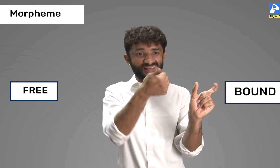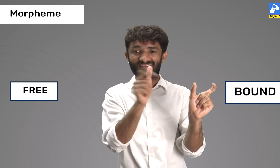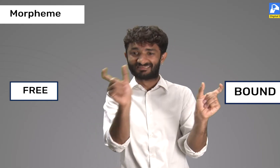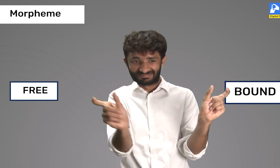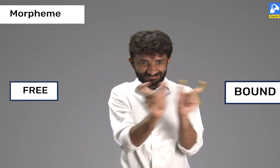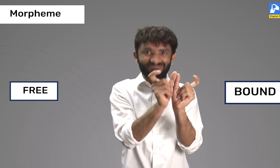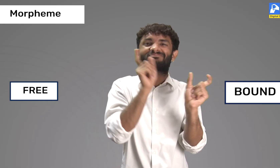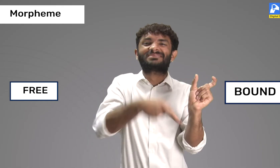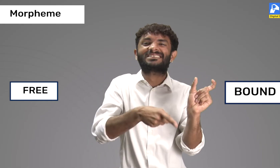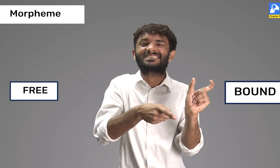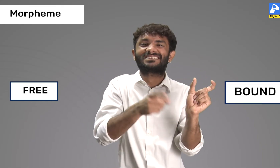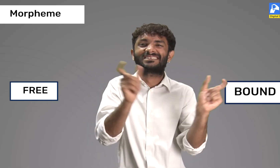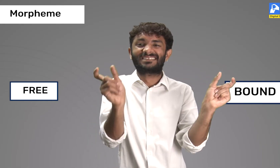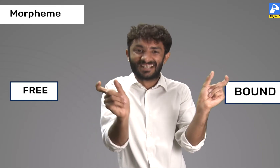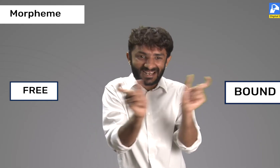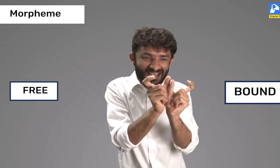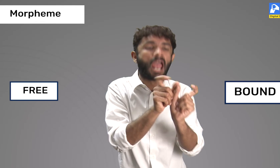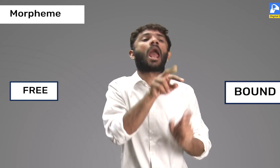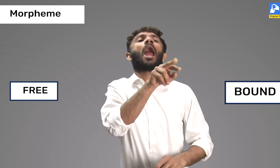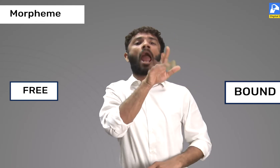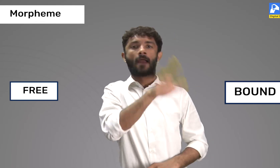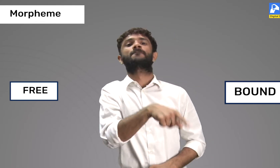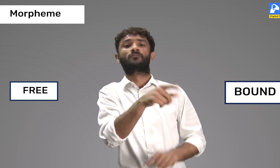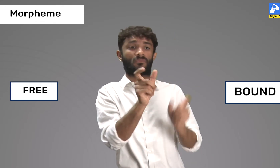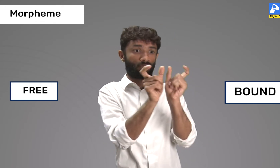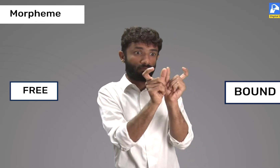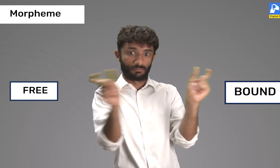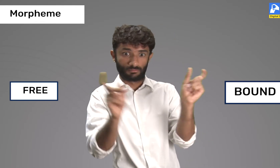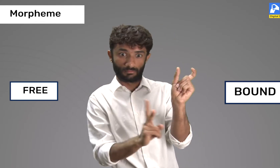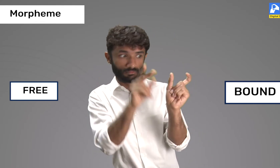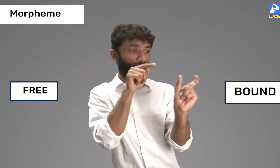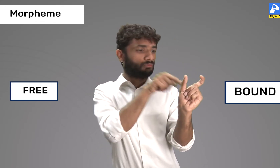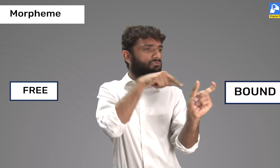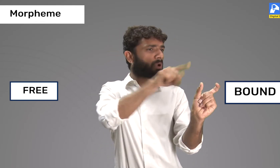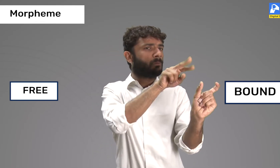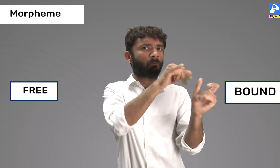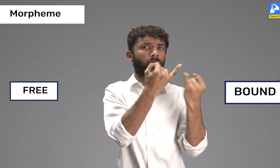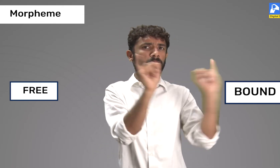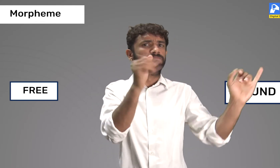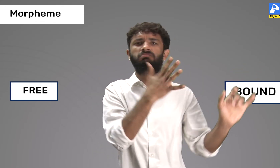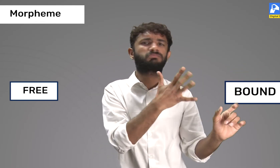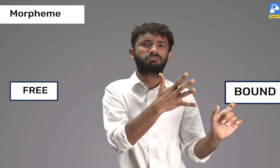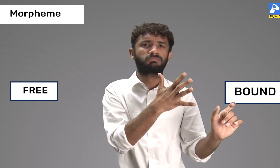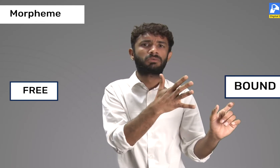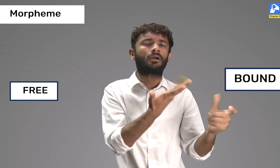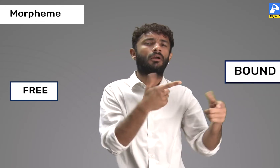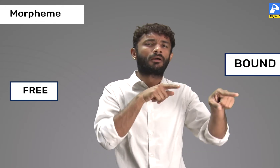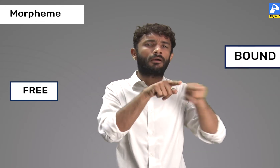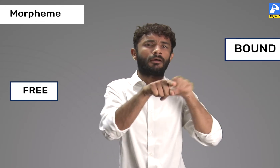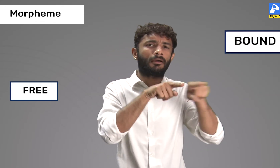It always occurs in combination with another morpheme and without independent words, they become meaningless. For example,